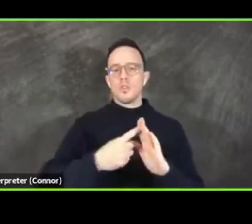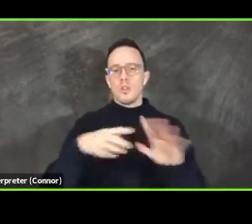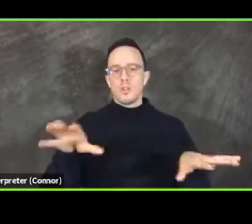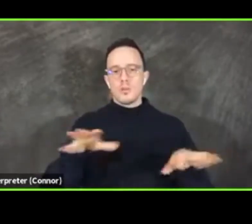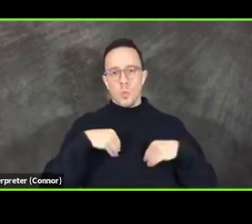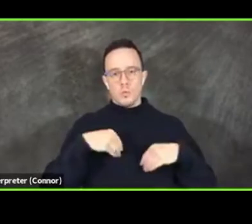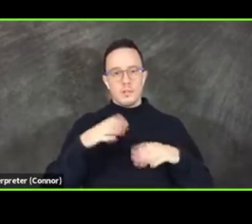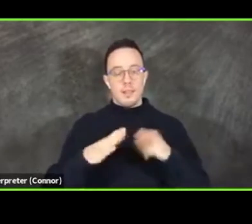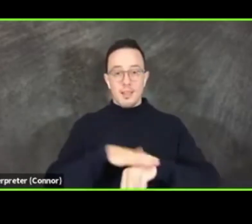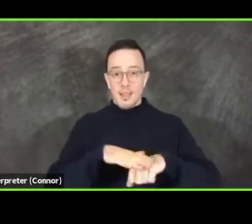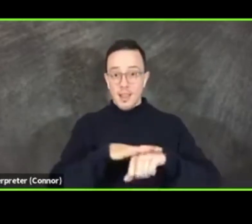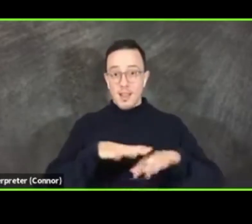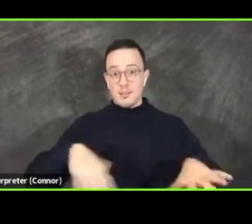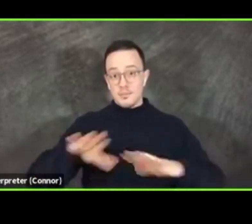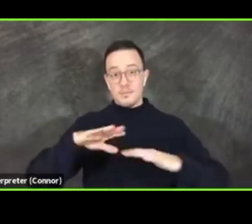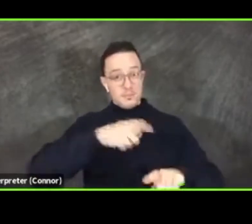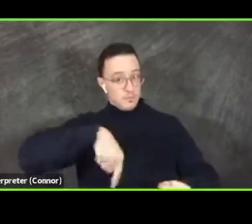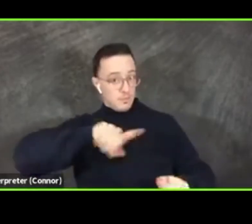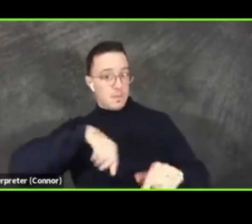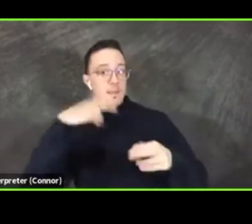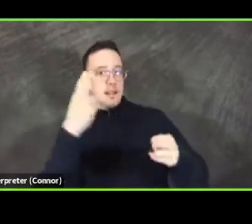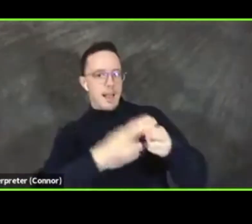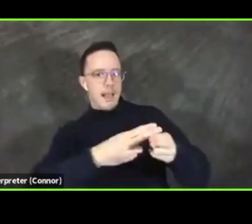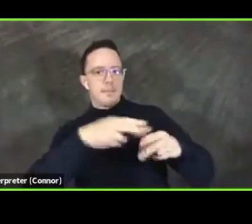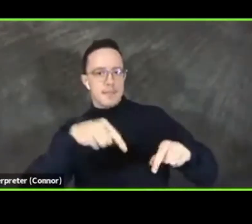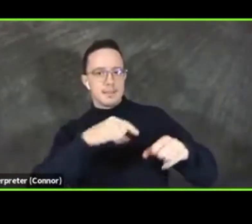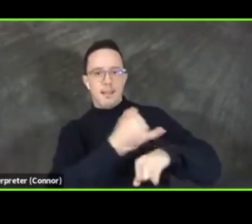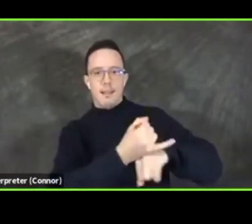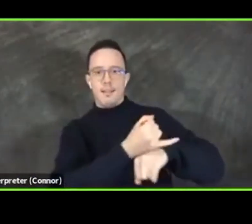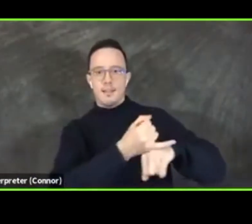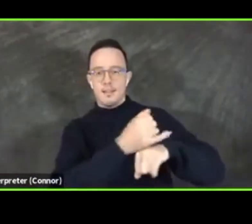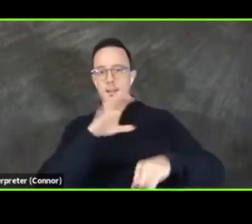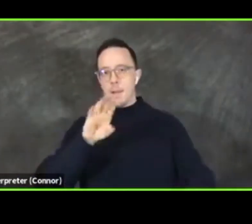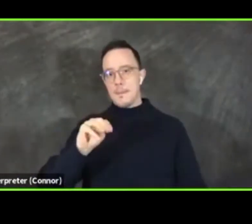MANNAHATTA, MEANING HILLY ISLAND OR PLACE WHERE WE GO TO GATHER